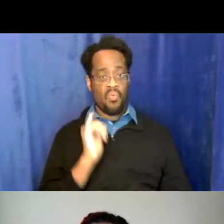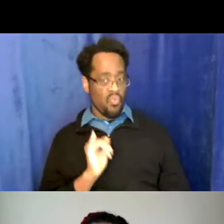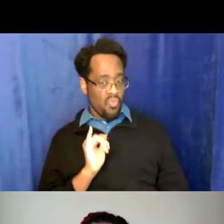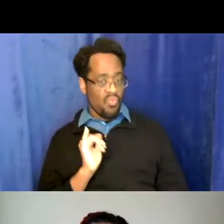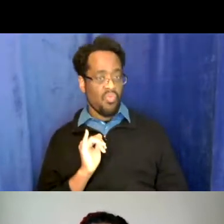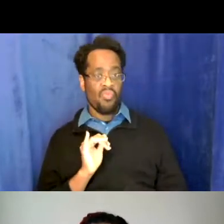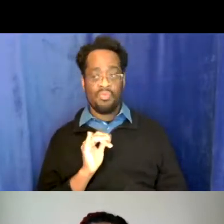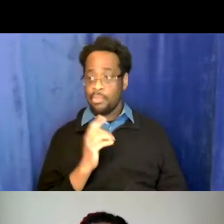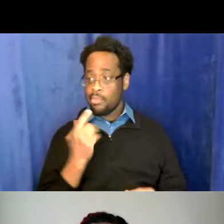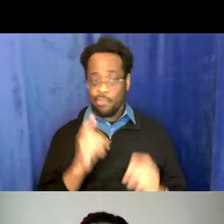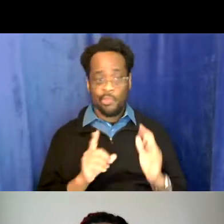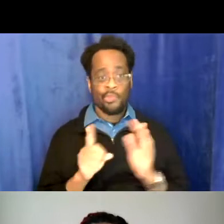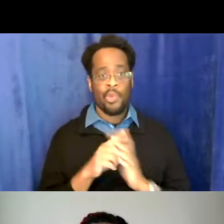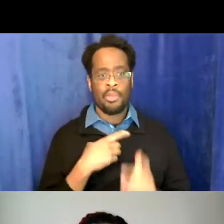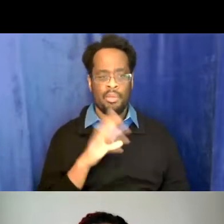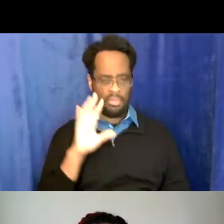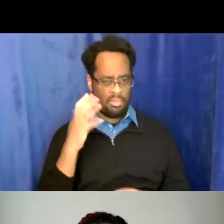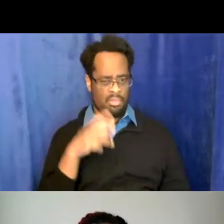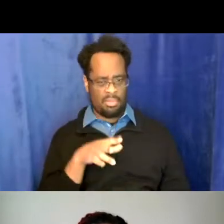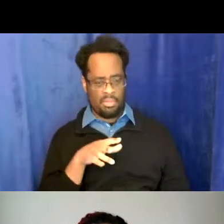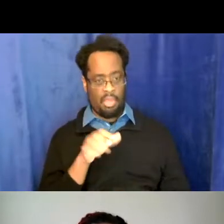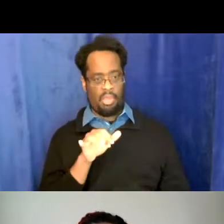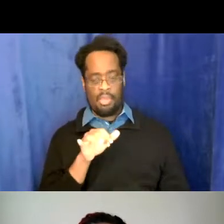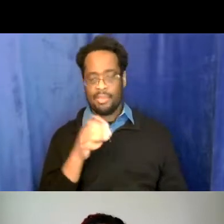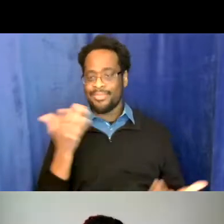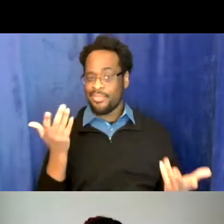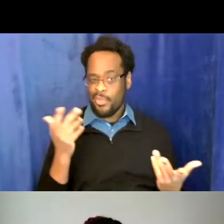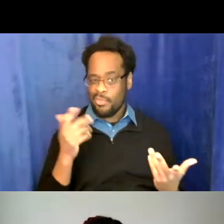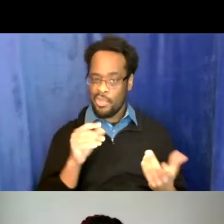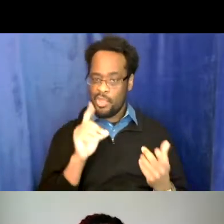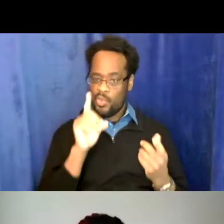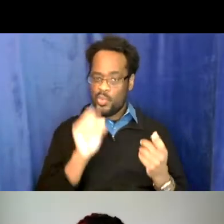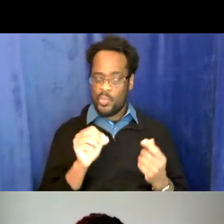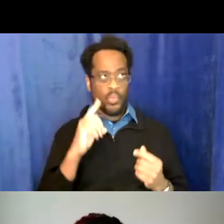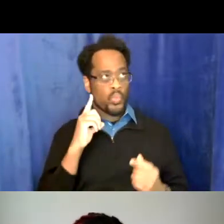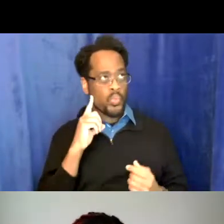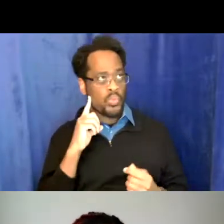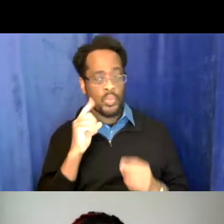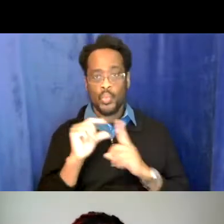and allowed to book that apartment, and then they show up and obviously they are a person of color.